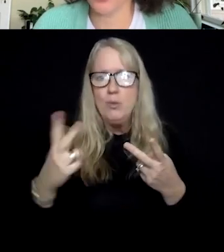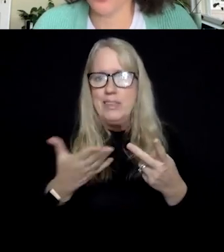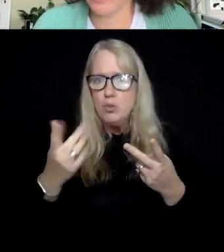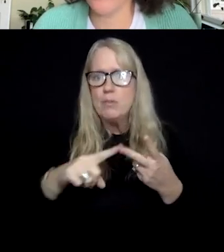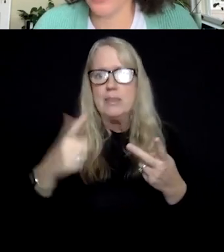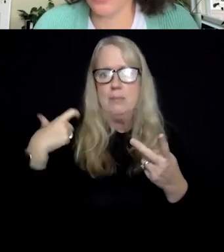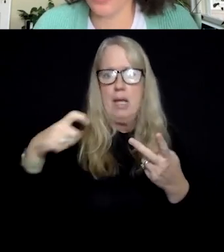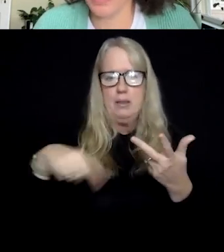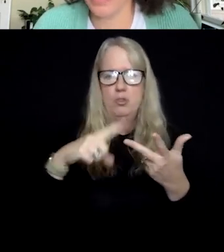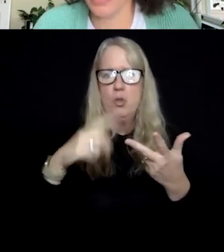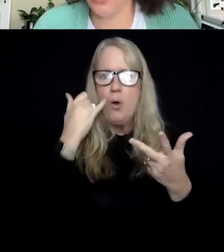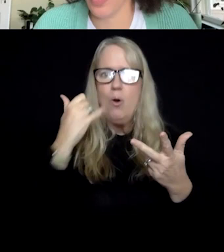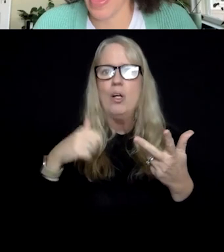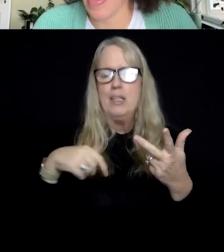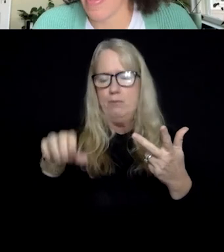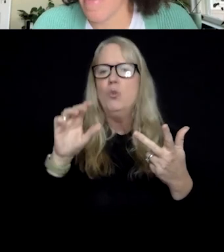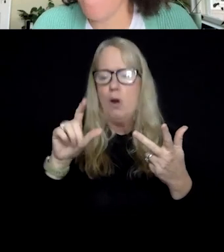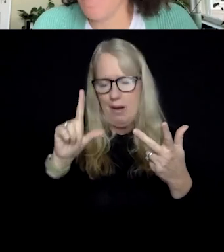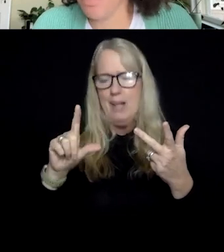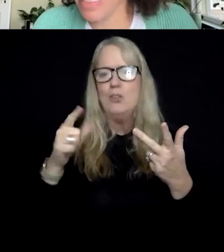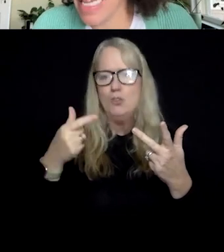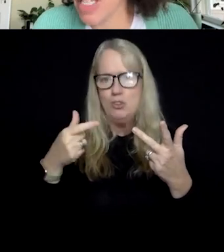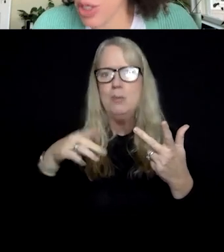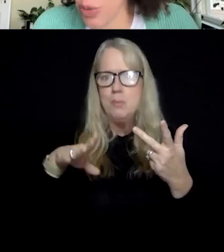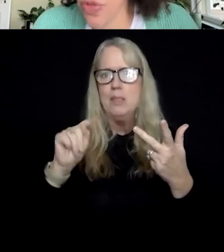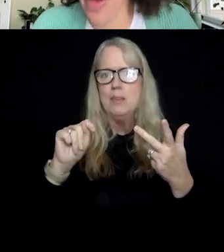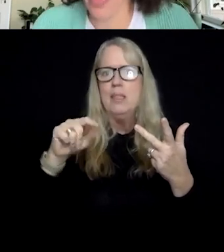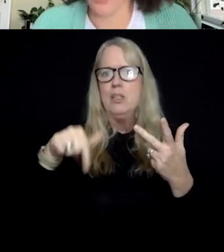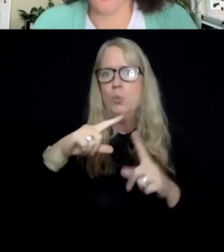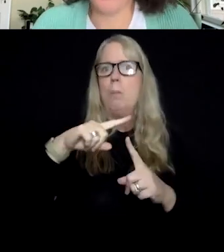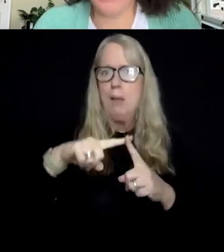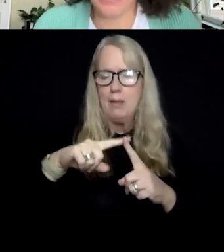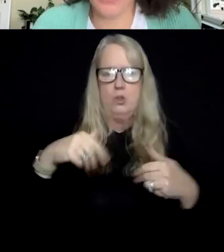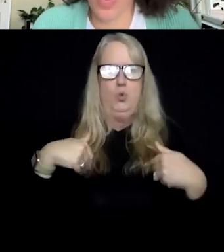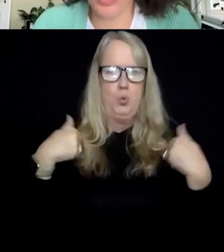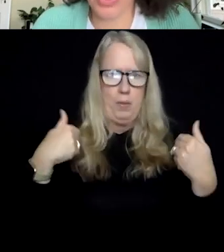OR THREE IF YOU ARE LGBTQ PLUS YOUTH. IN THE STATE OF WASHINGTON